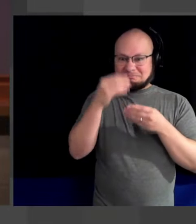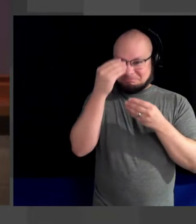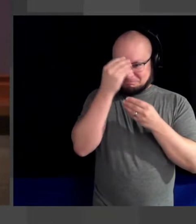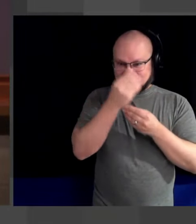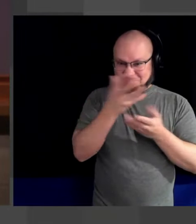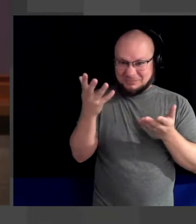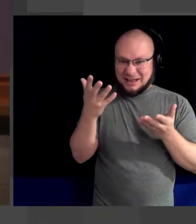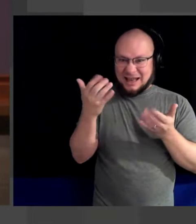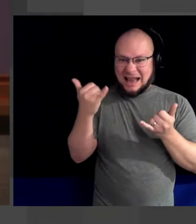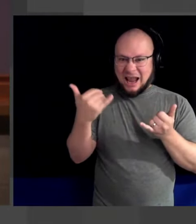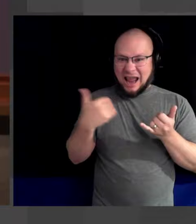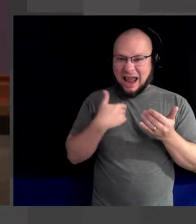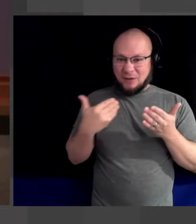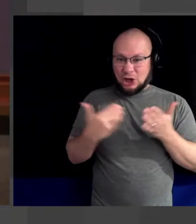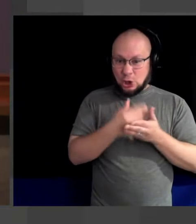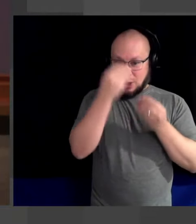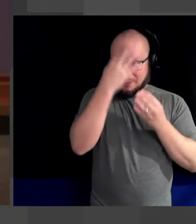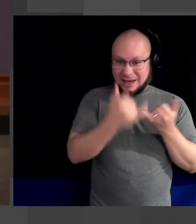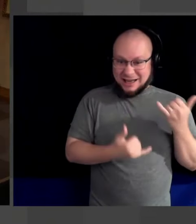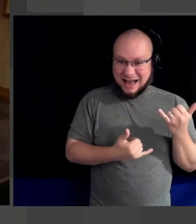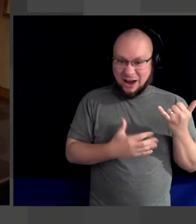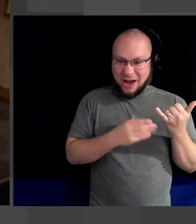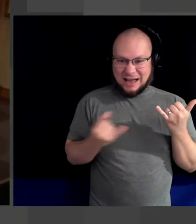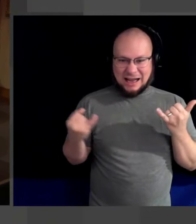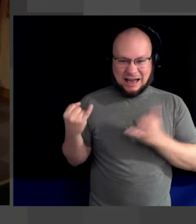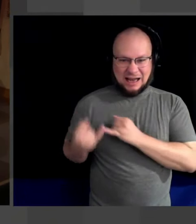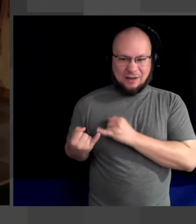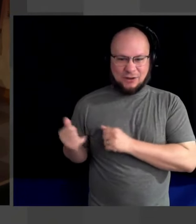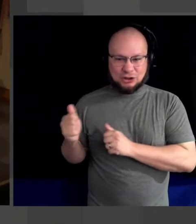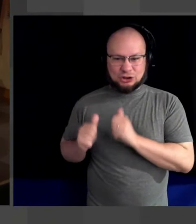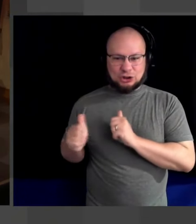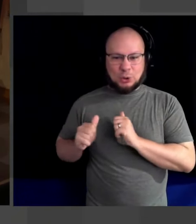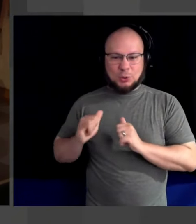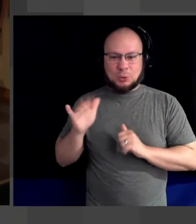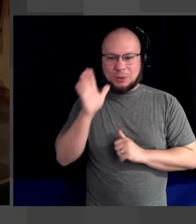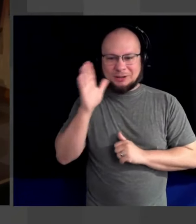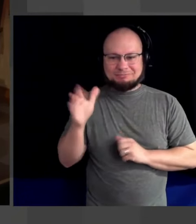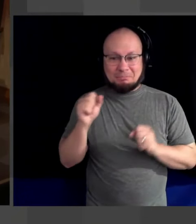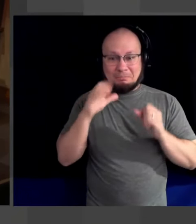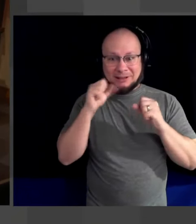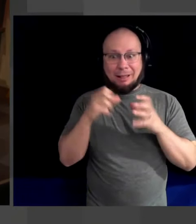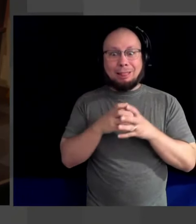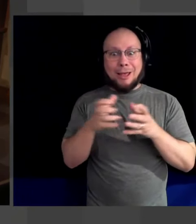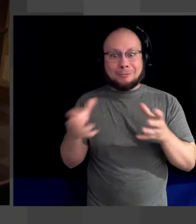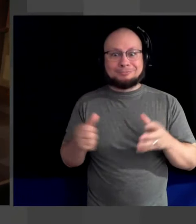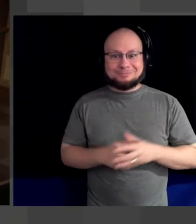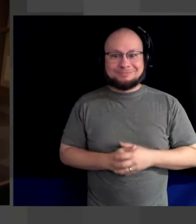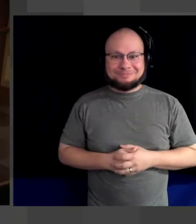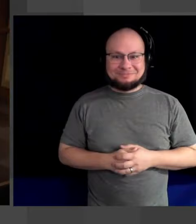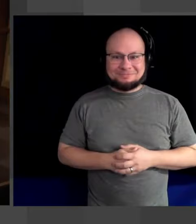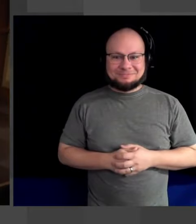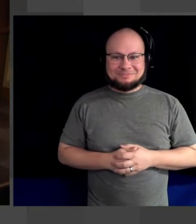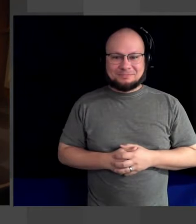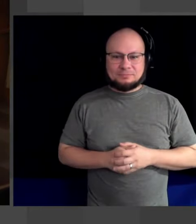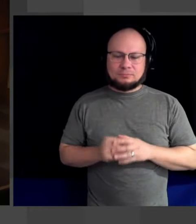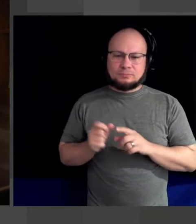THIS IS THE FIRST TIME THAT WE'RE SPLITTING THE UPDATE